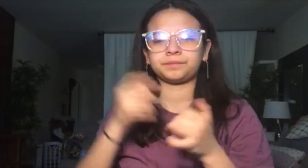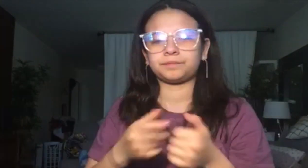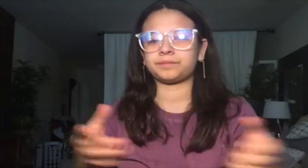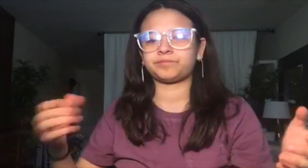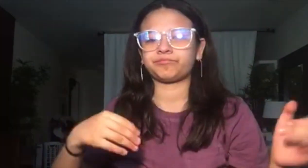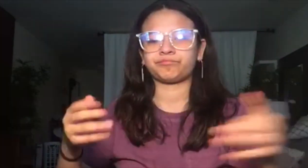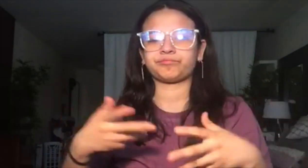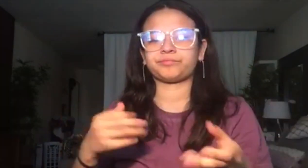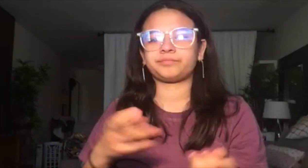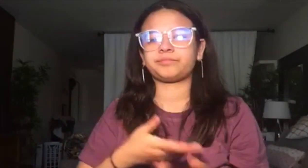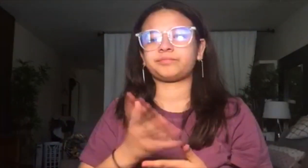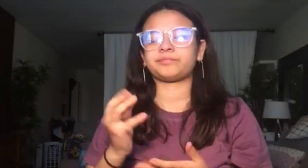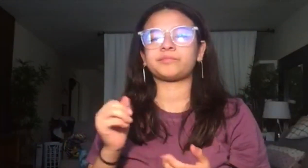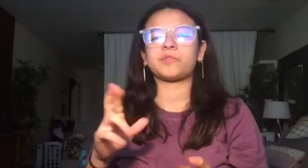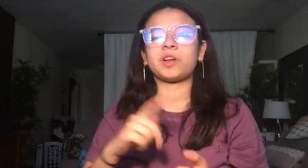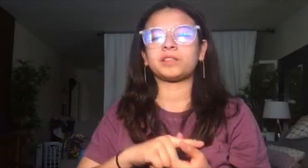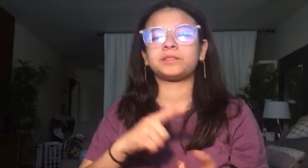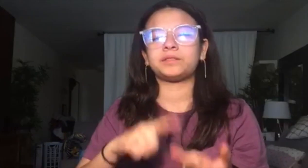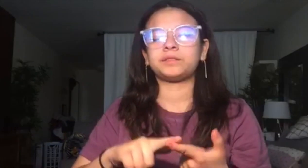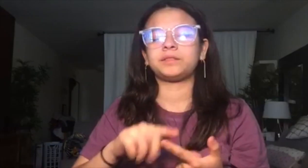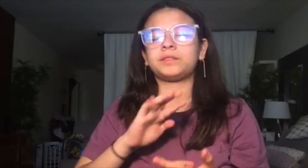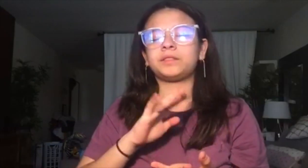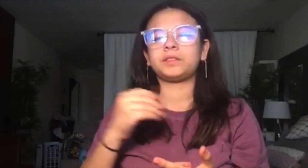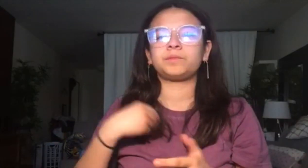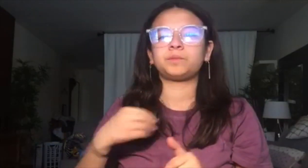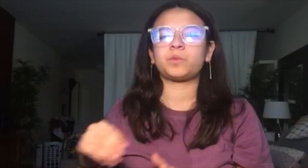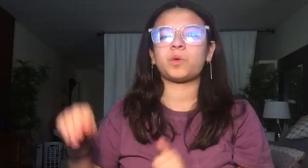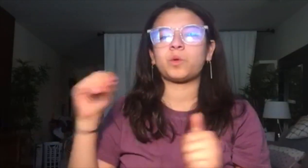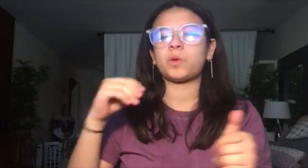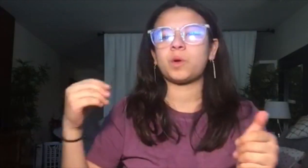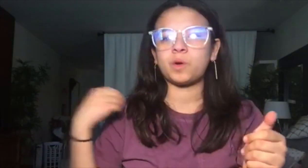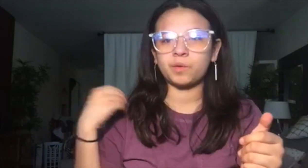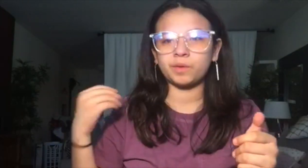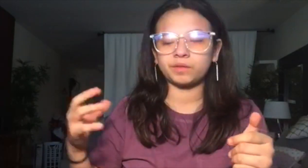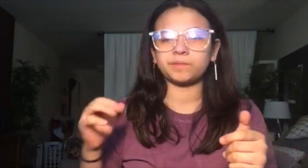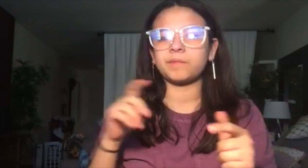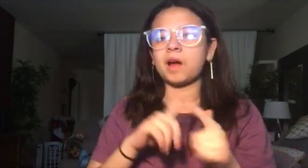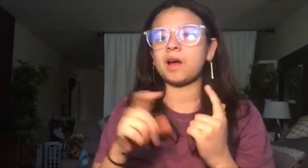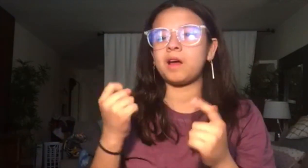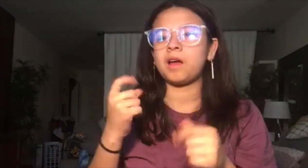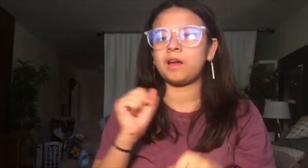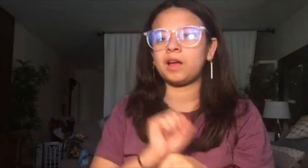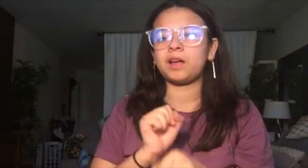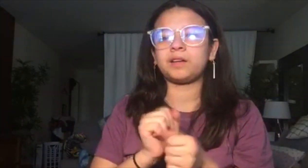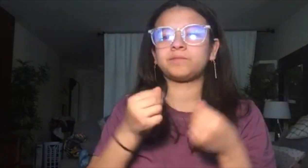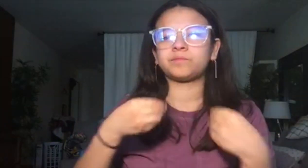I would like to to help make pizza. Deliver pizza or maybe move to Oregon.